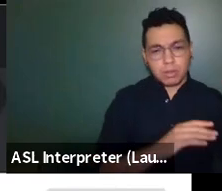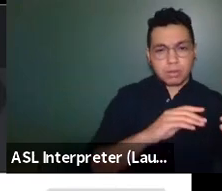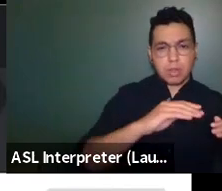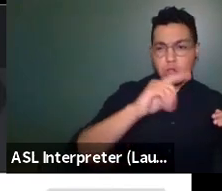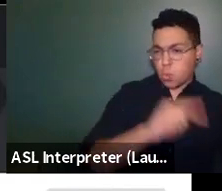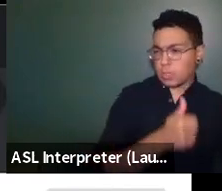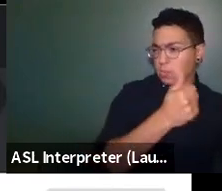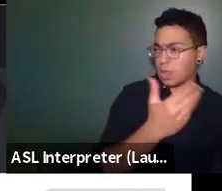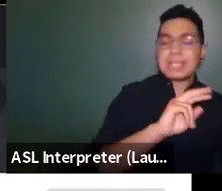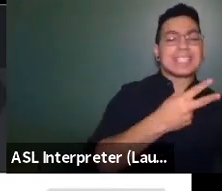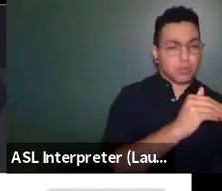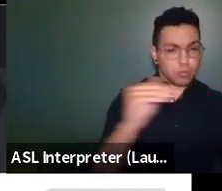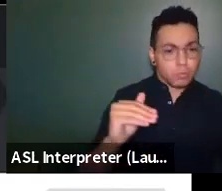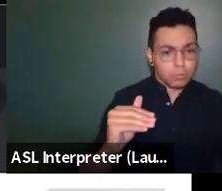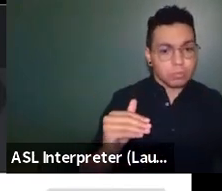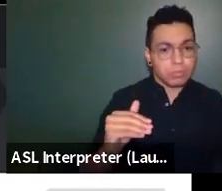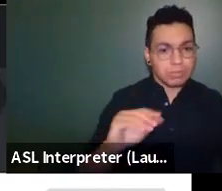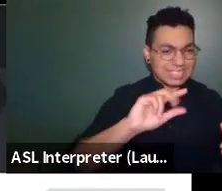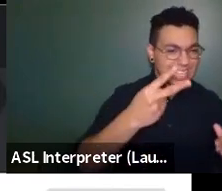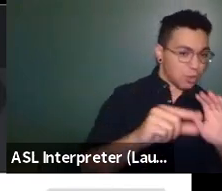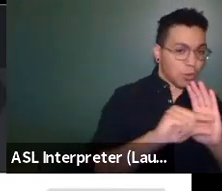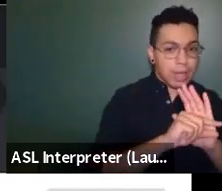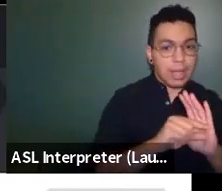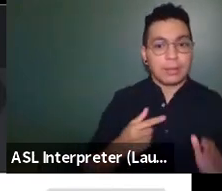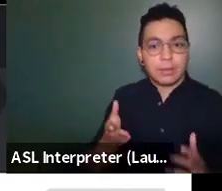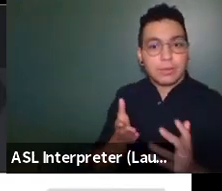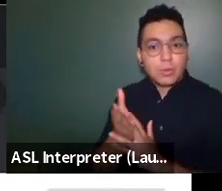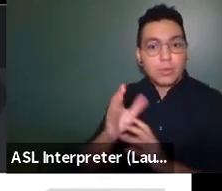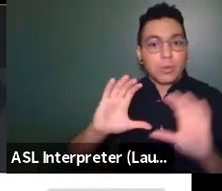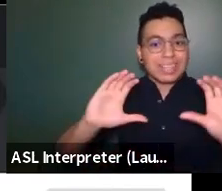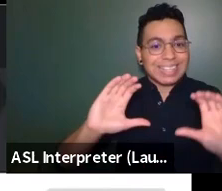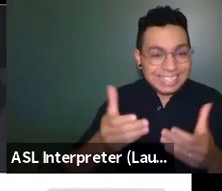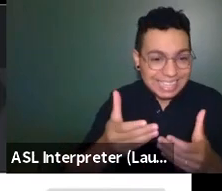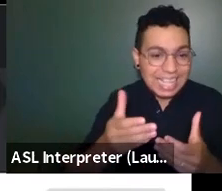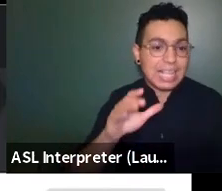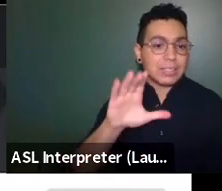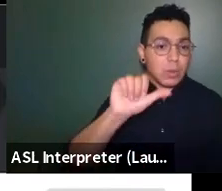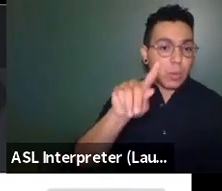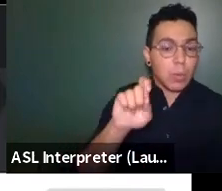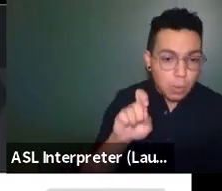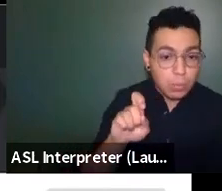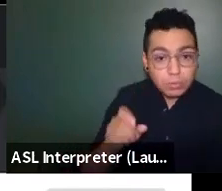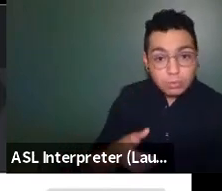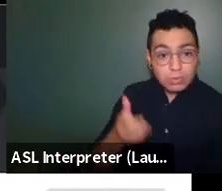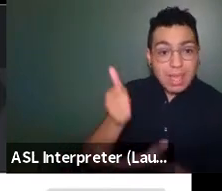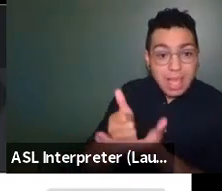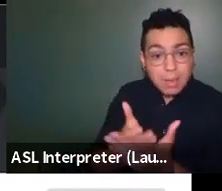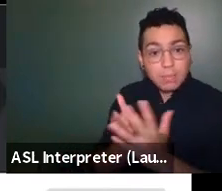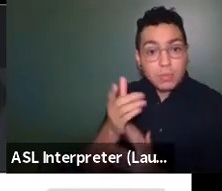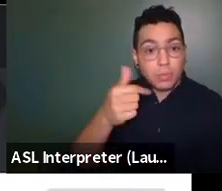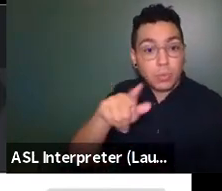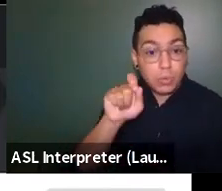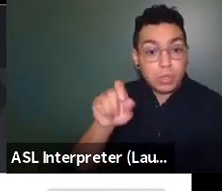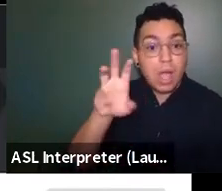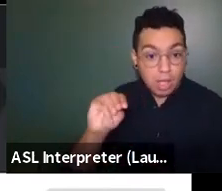ESD 112 - Katherine Livick: is to give them the class code. Help them navigate to classroom.google.com because it's going to look very similar to what you saw when I very first logged in.